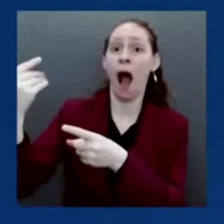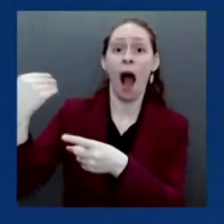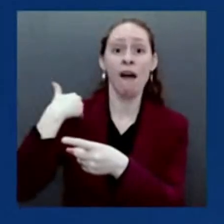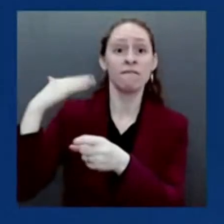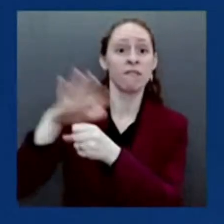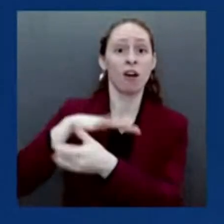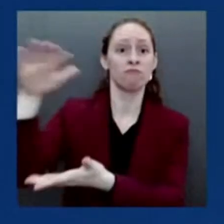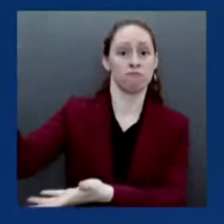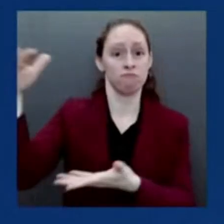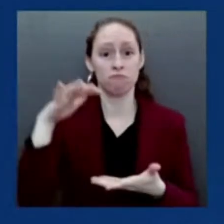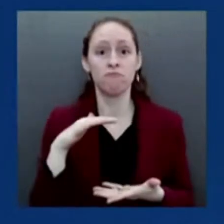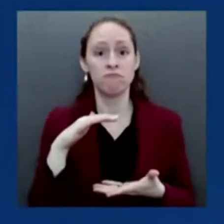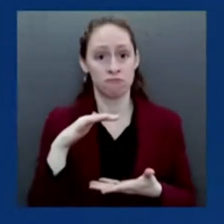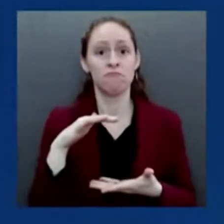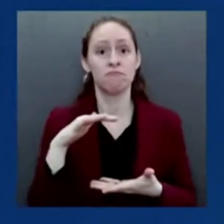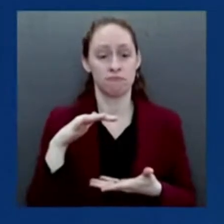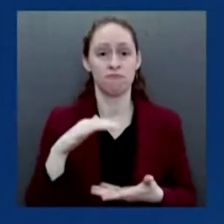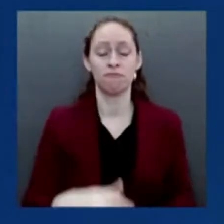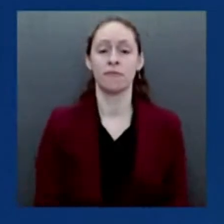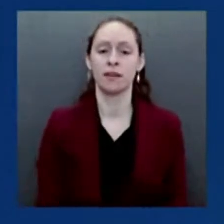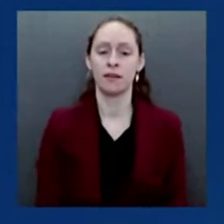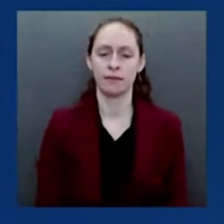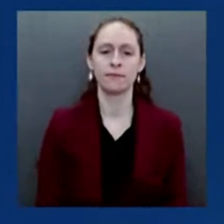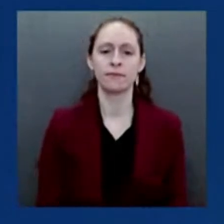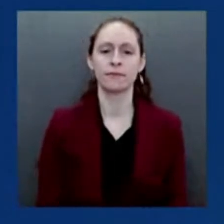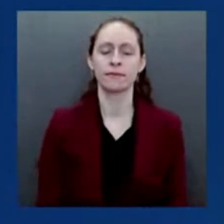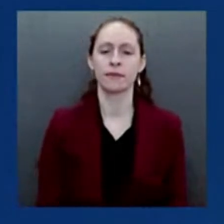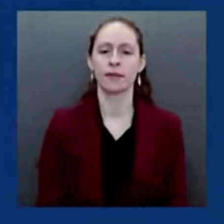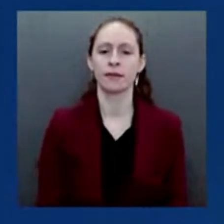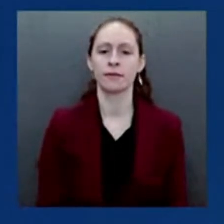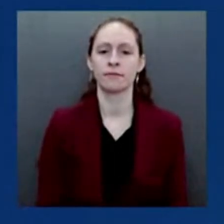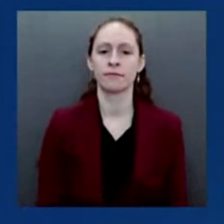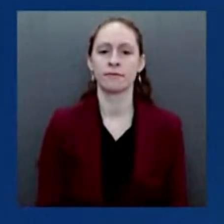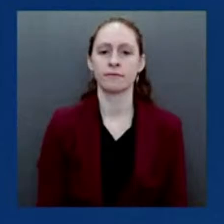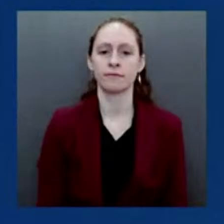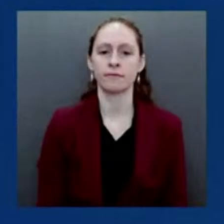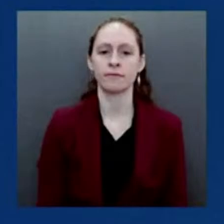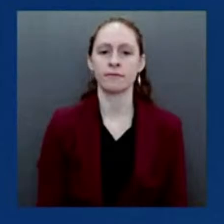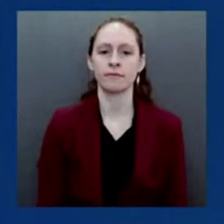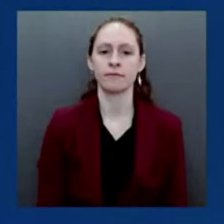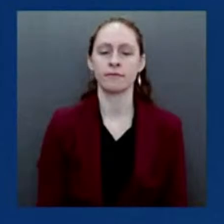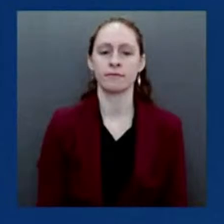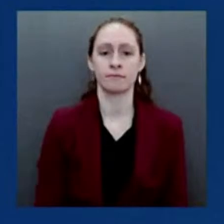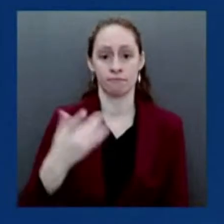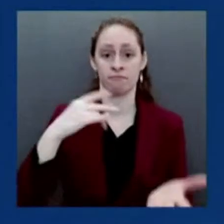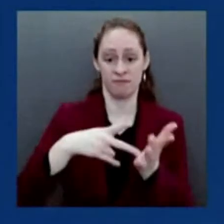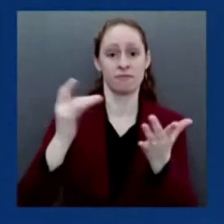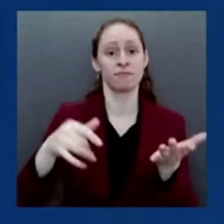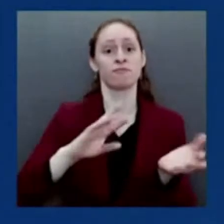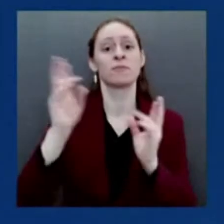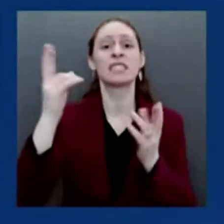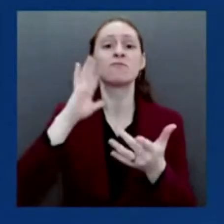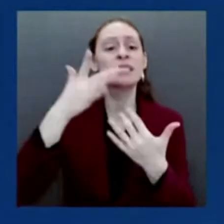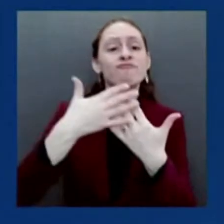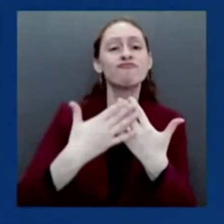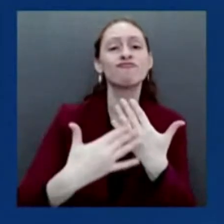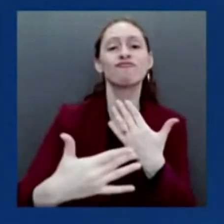ANTIBODY TREATMENT. THAT IS ALL OF GS K'S AVAILABLE SUPPLY, AND THE U.S. WILL HAVE